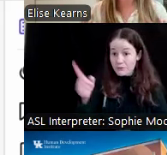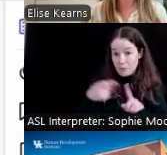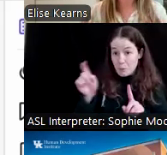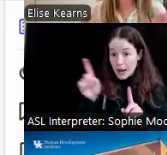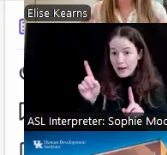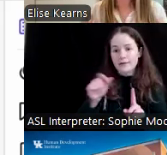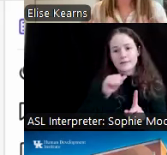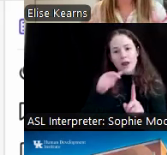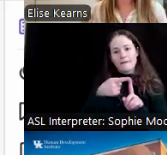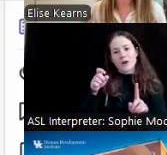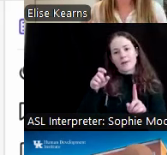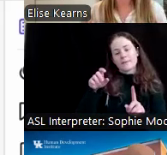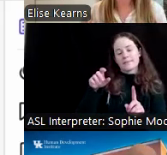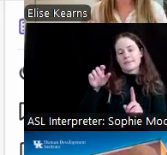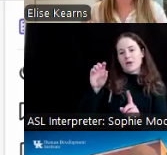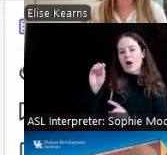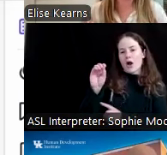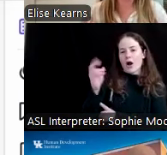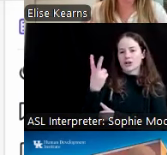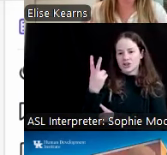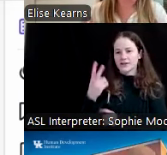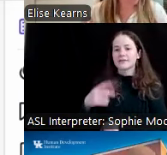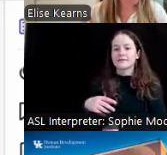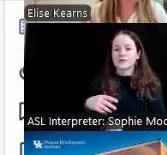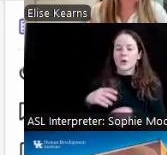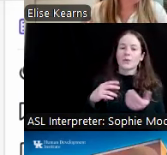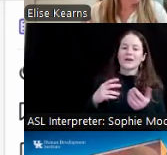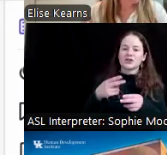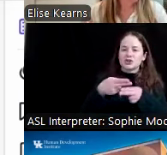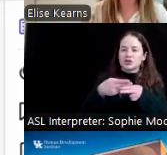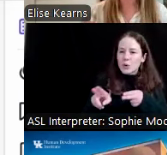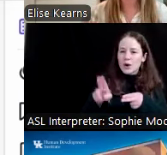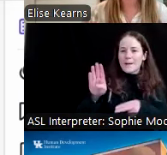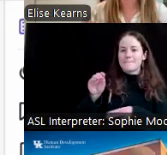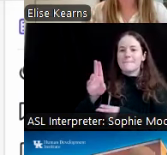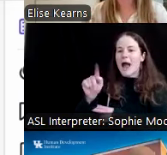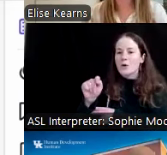quick bouts of energy. If you've ever heard of um like short-term intensity